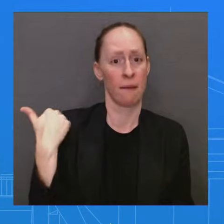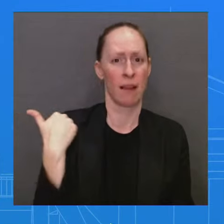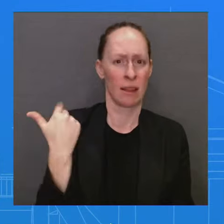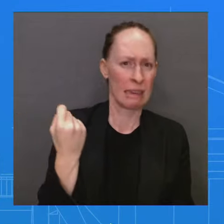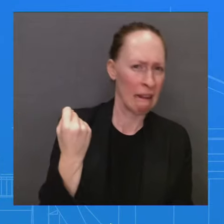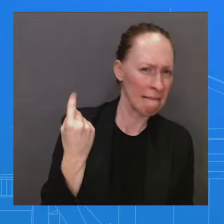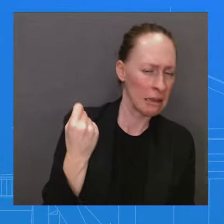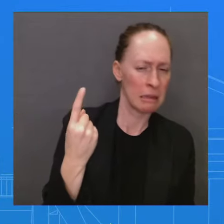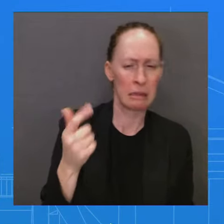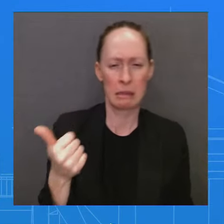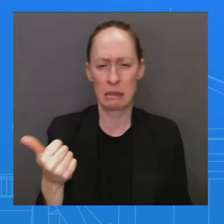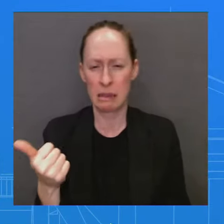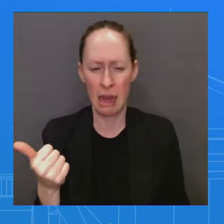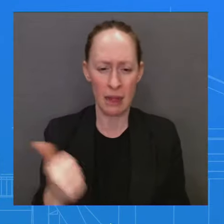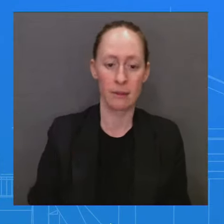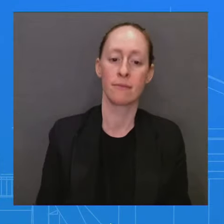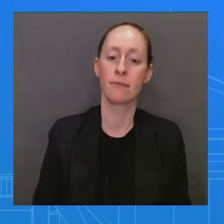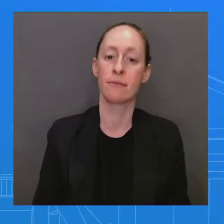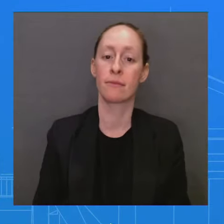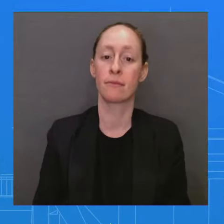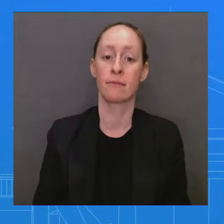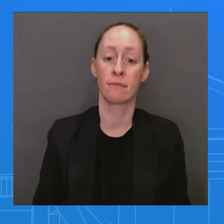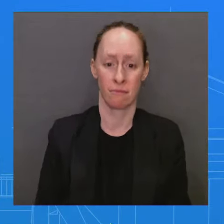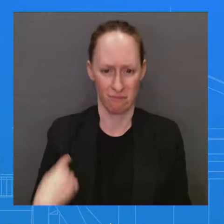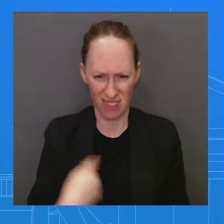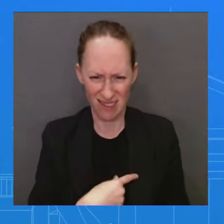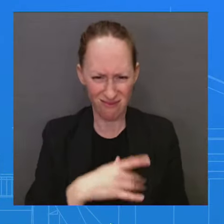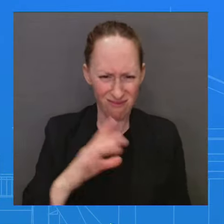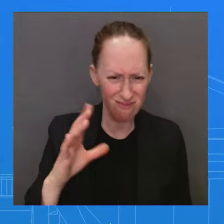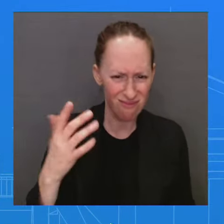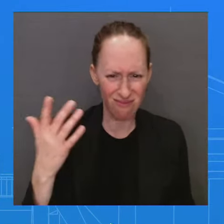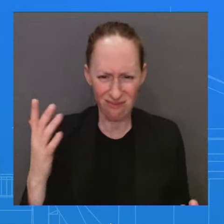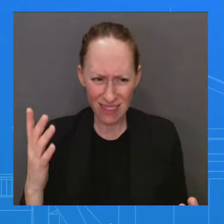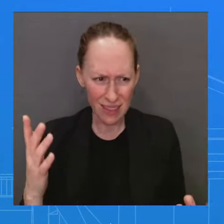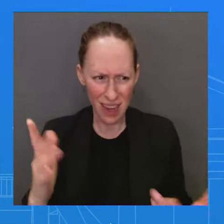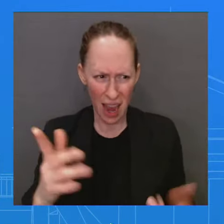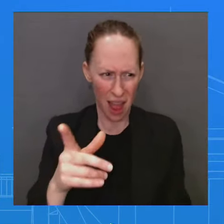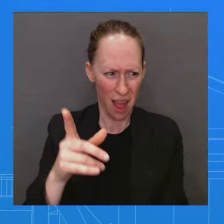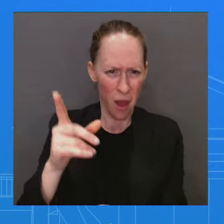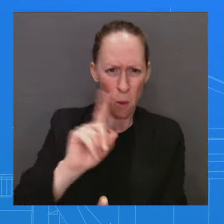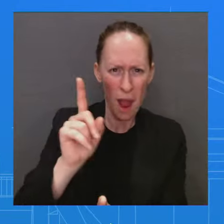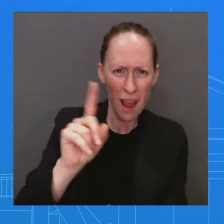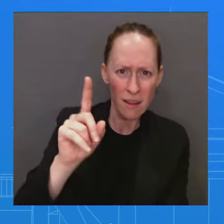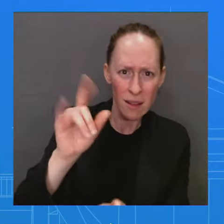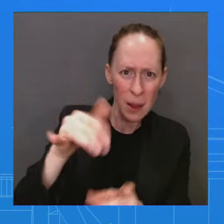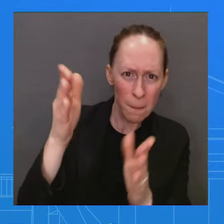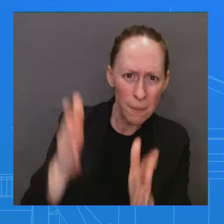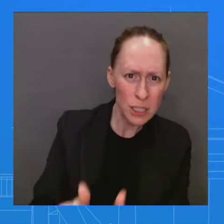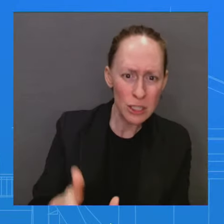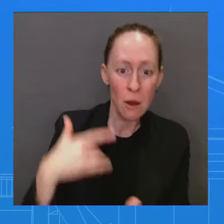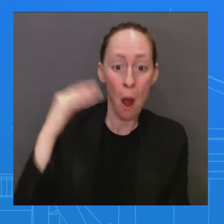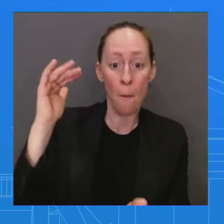to try to solve those mysteries and -- so that the number is zero -- and at least families know, at least they have information.